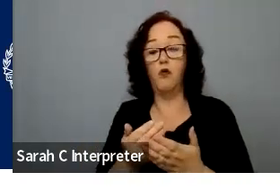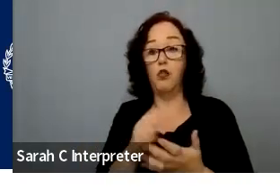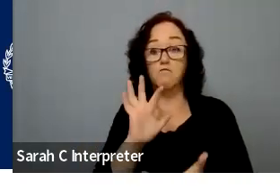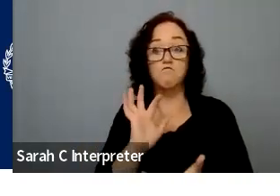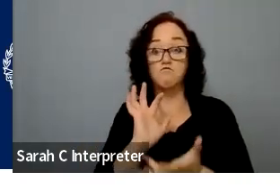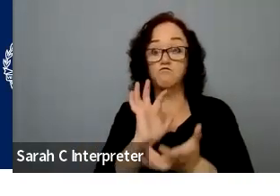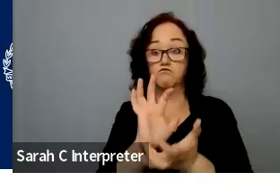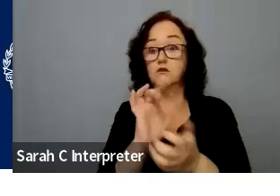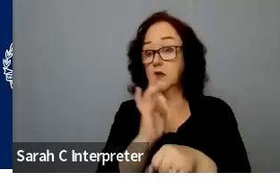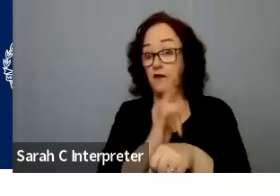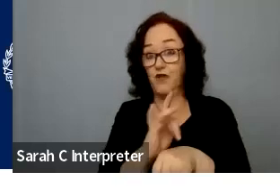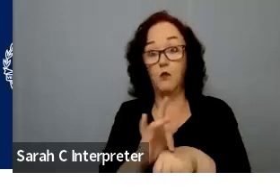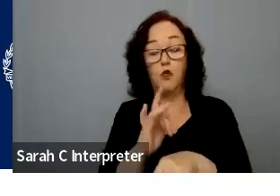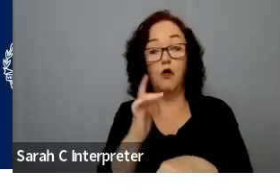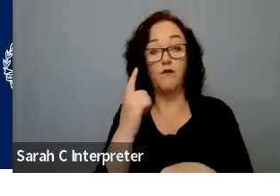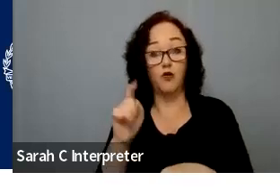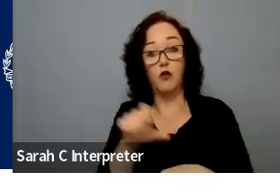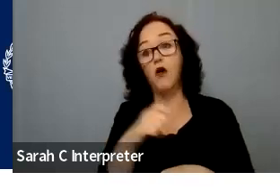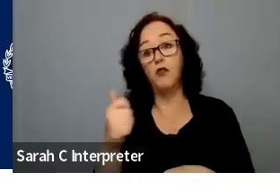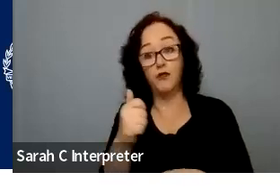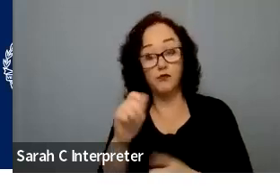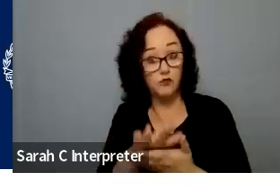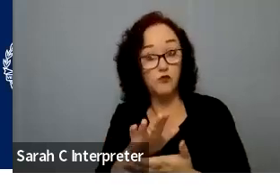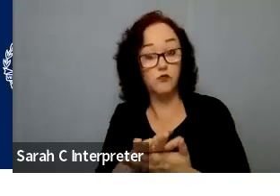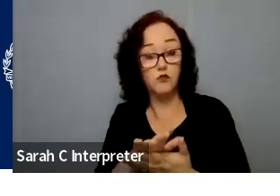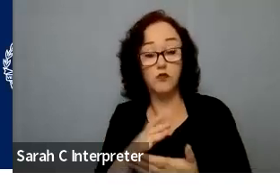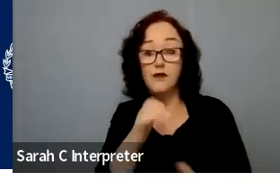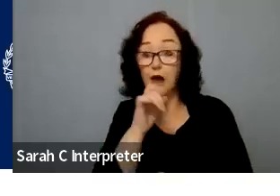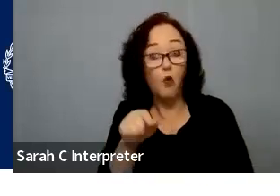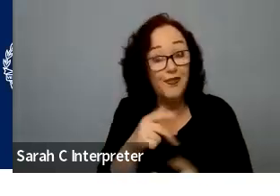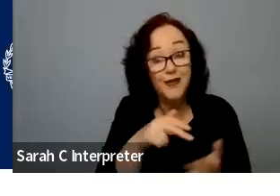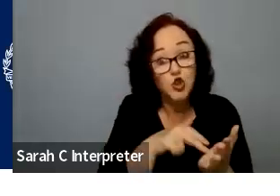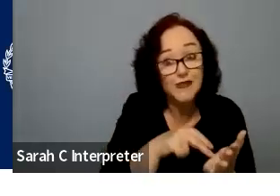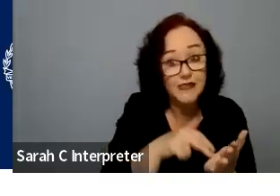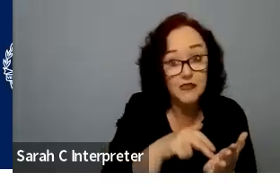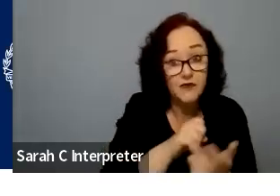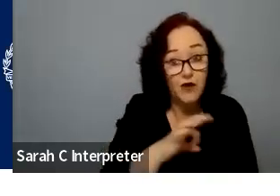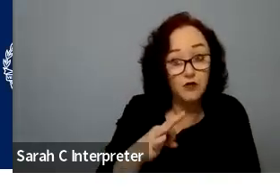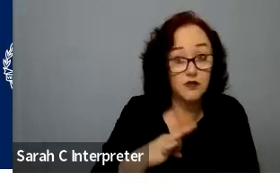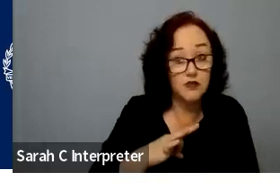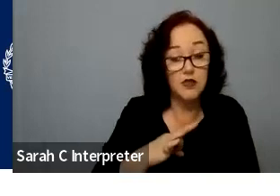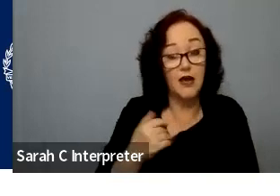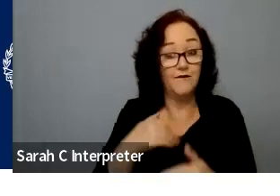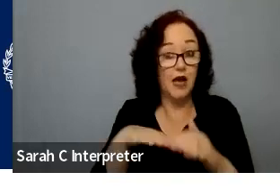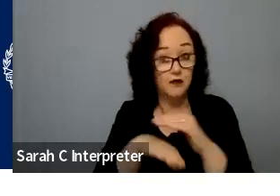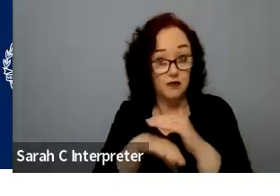healthcare disciplines as I mentioned before, not just nursing faculty have access the ASD site in